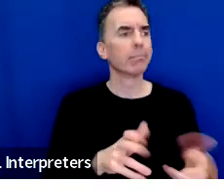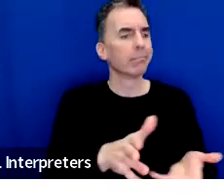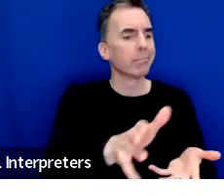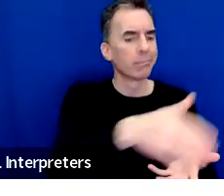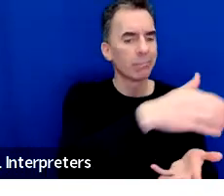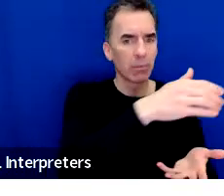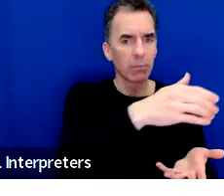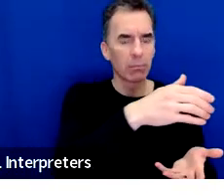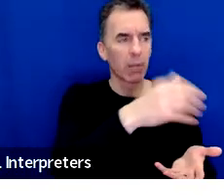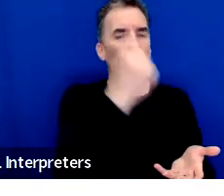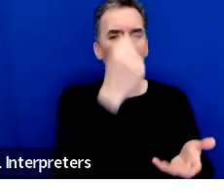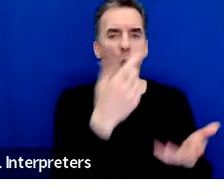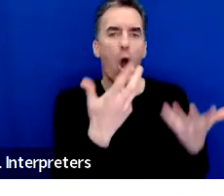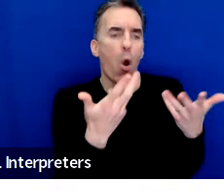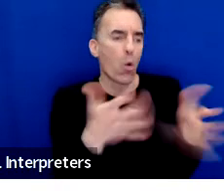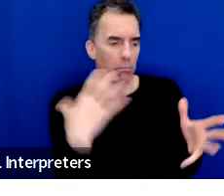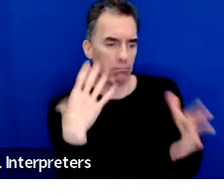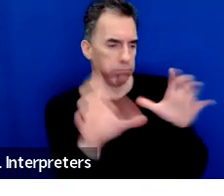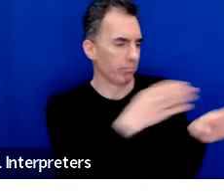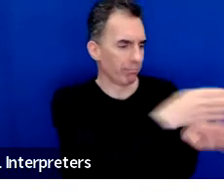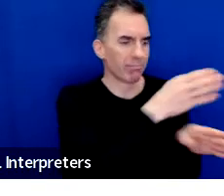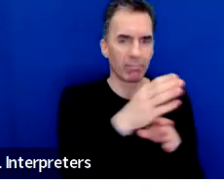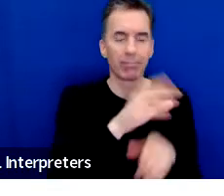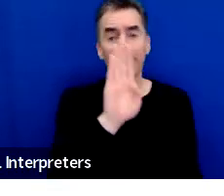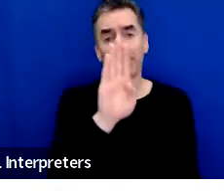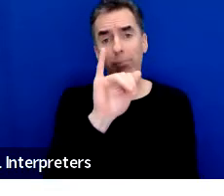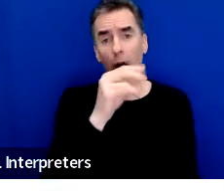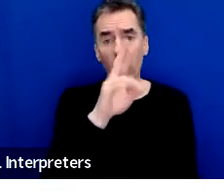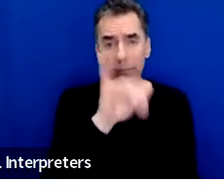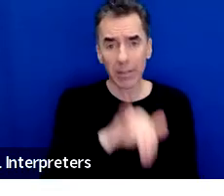So we all collect biographies. We all select fiction graphic novels